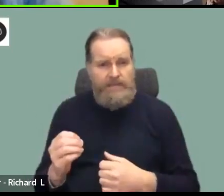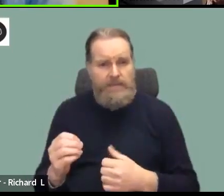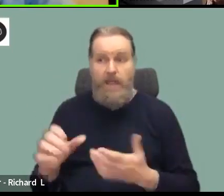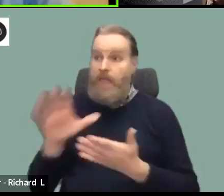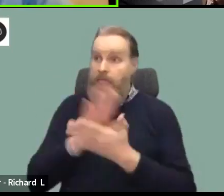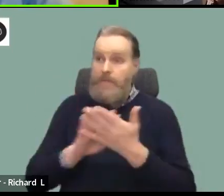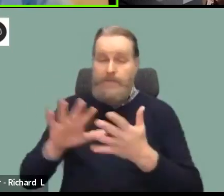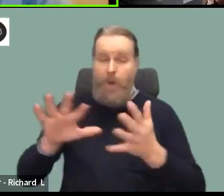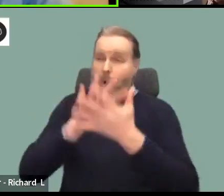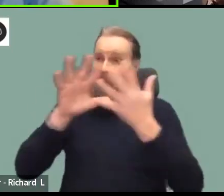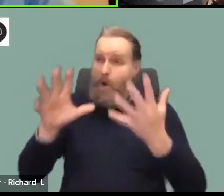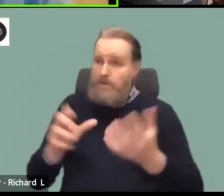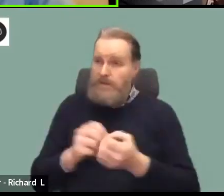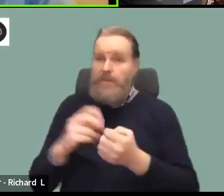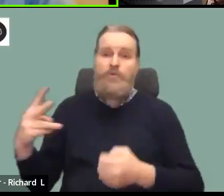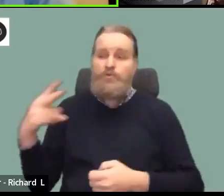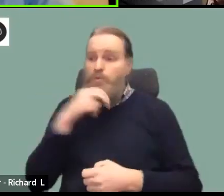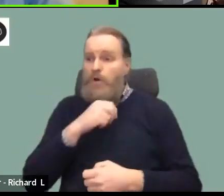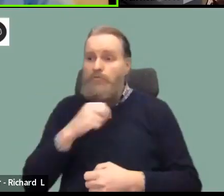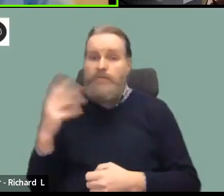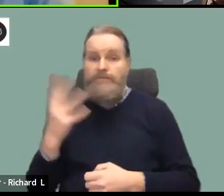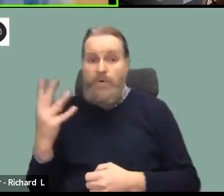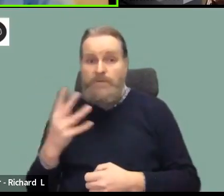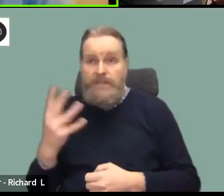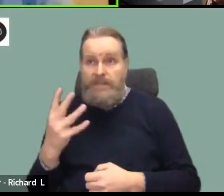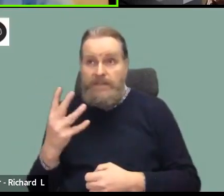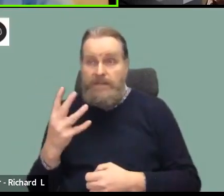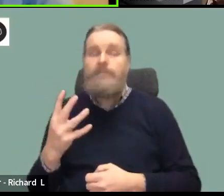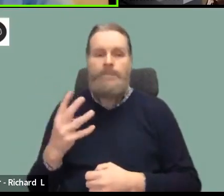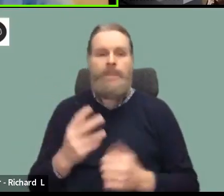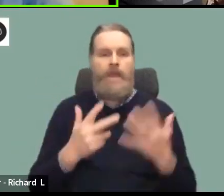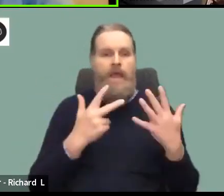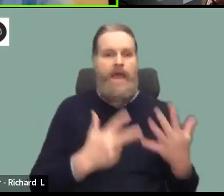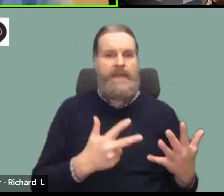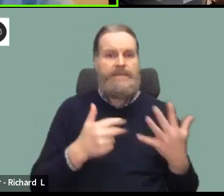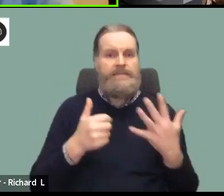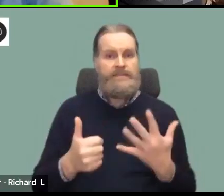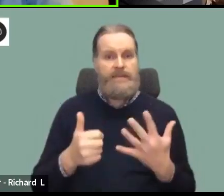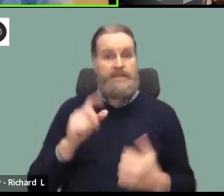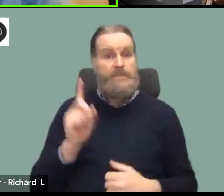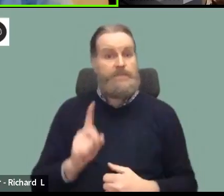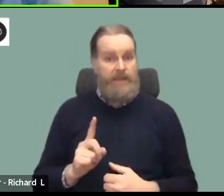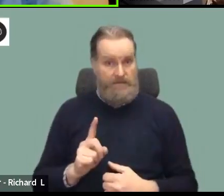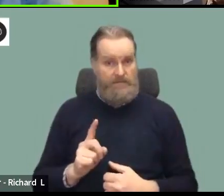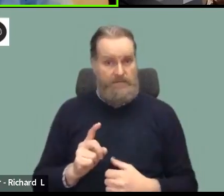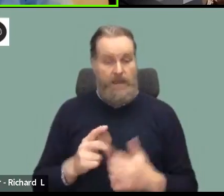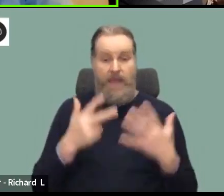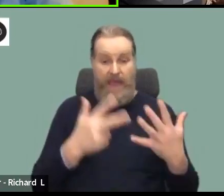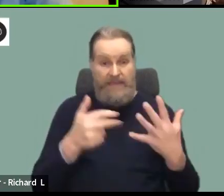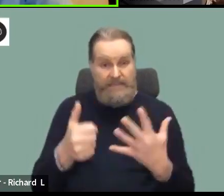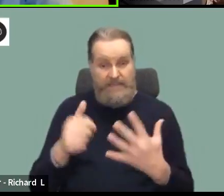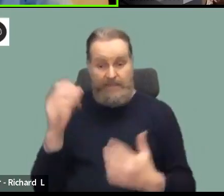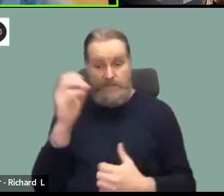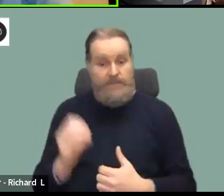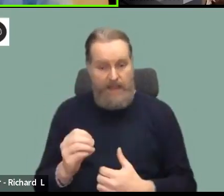all bar to have 240 all bar to have 214 employers. 86% of people voted for 86% of people voted for strike action. On top of that, in 100